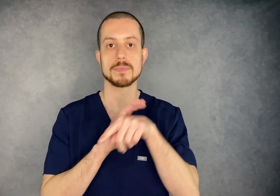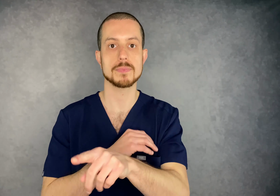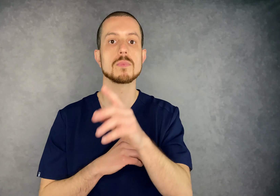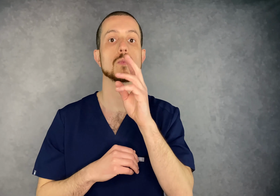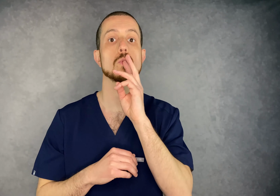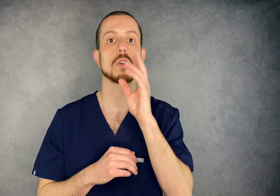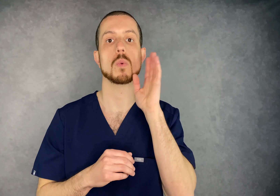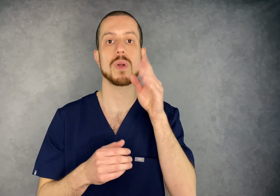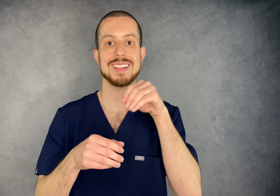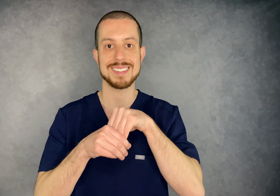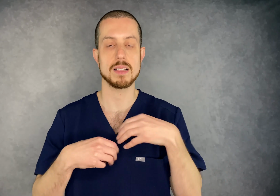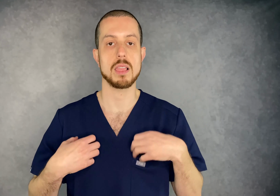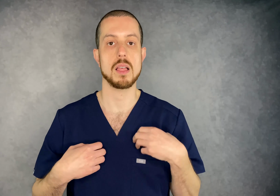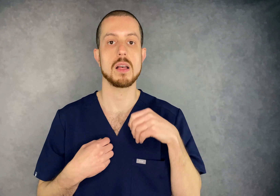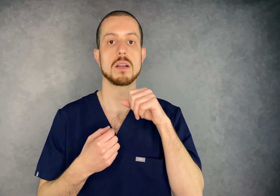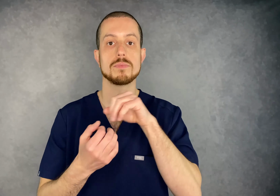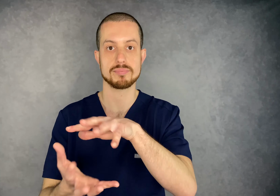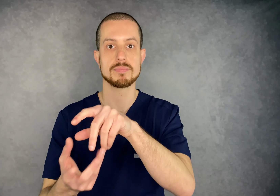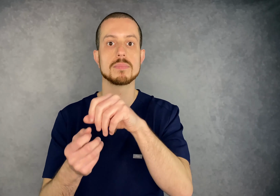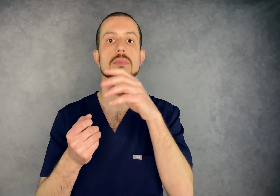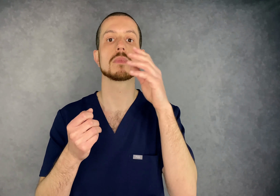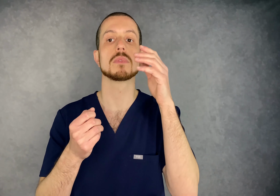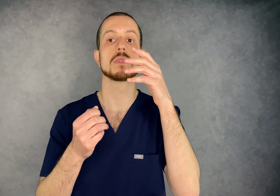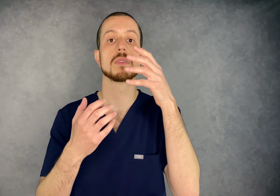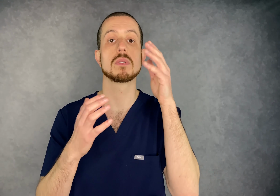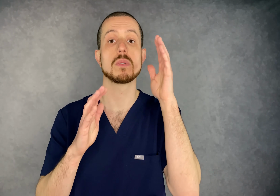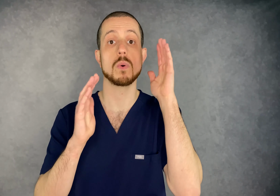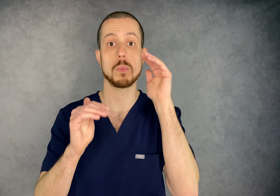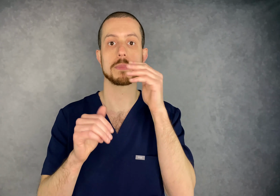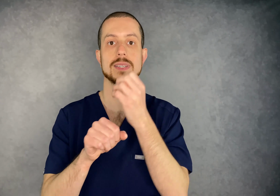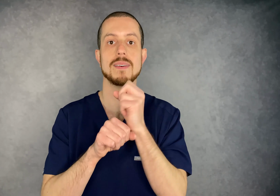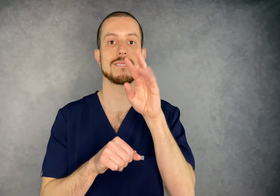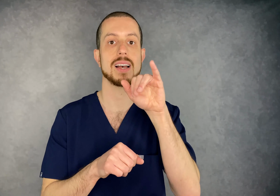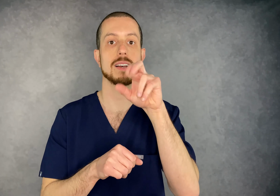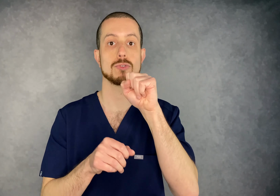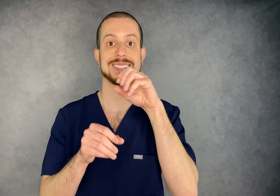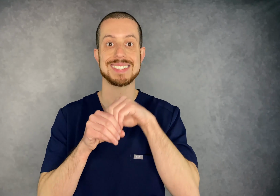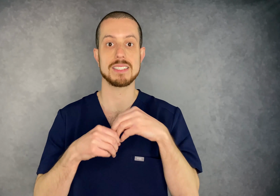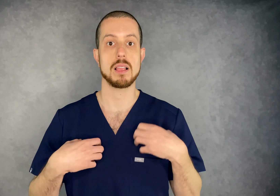into the lungs where it will mix with the fluid in the lungs and will hopefully collect the virus.